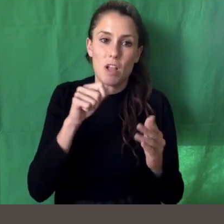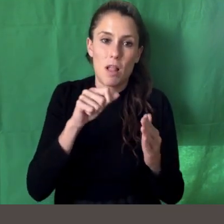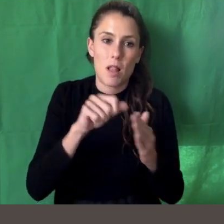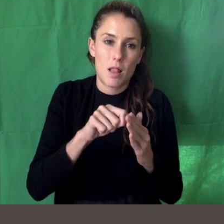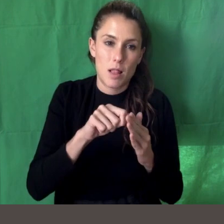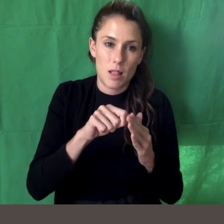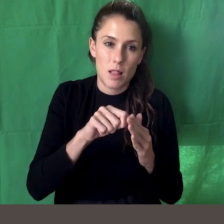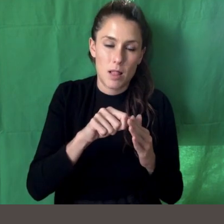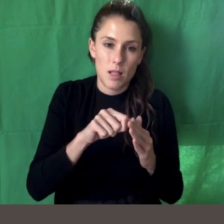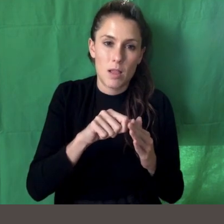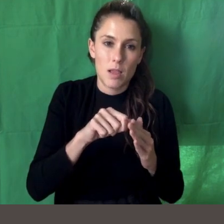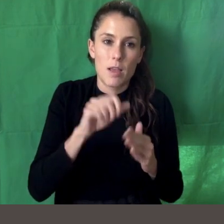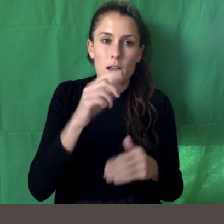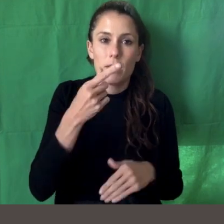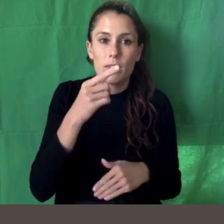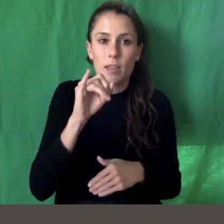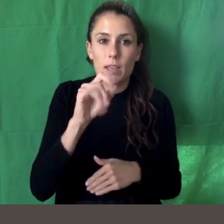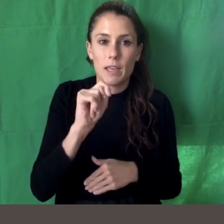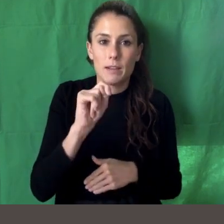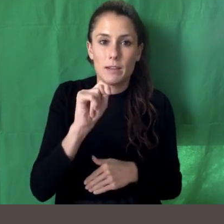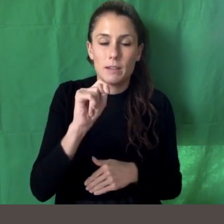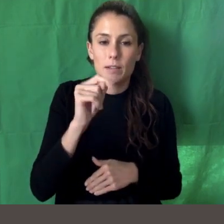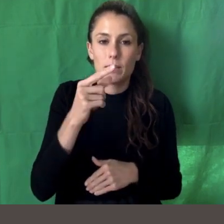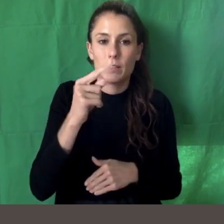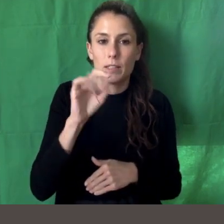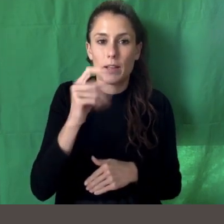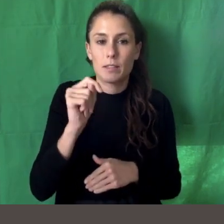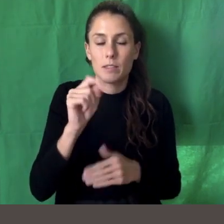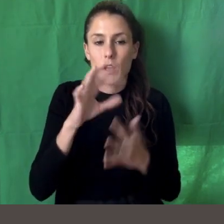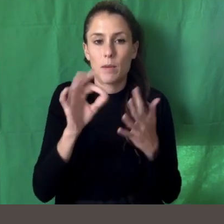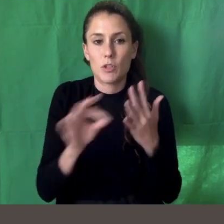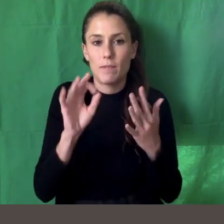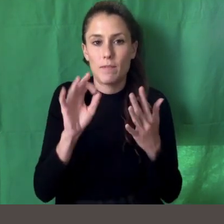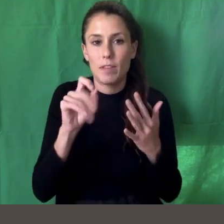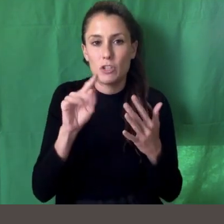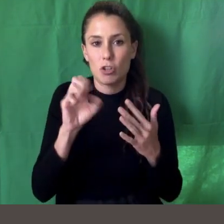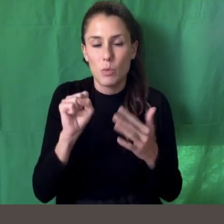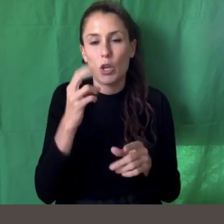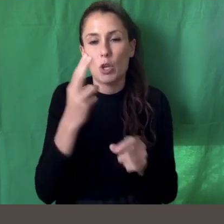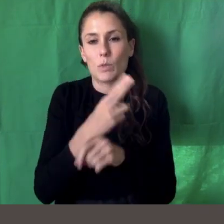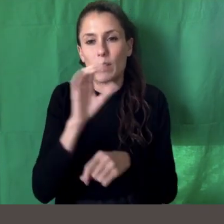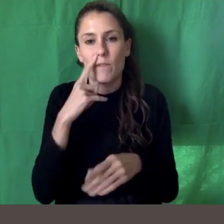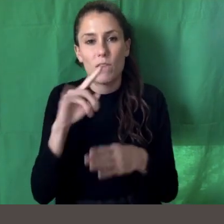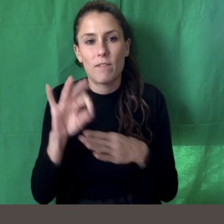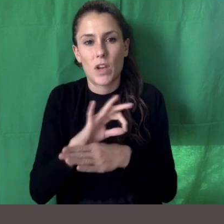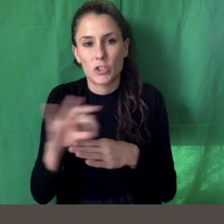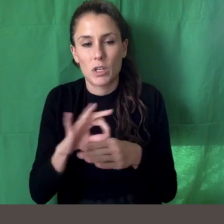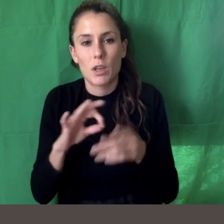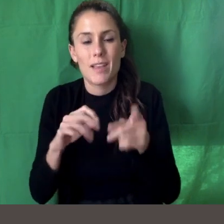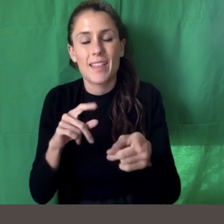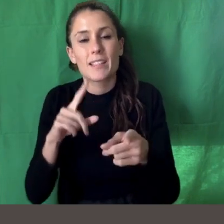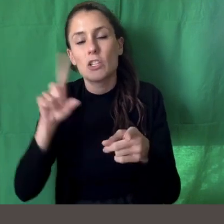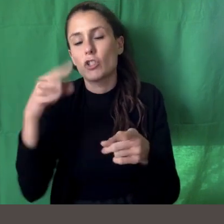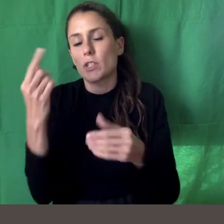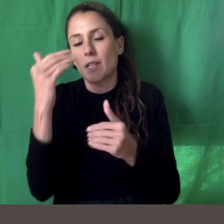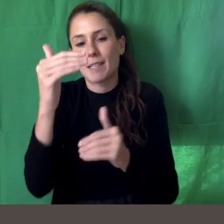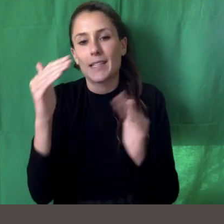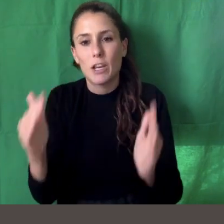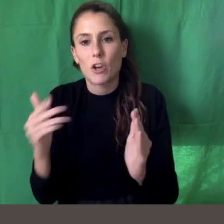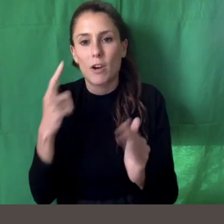builder and then we can use it to spawn the function calls in this case it's just a container